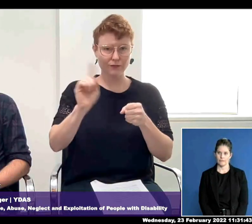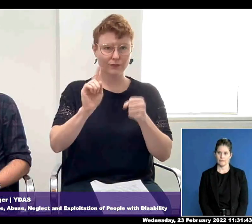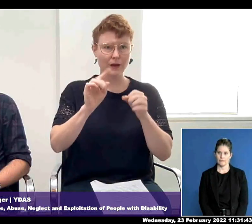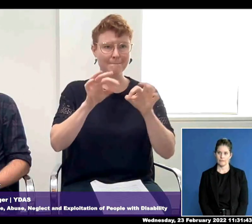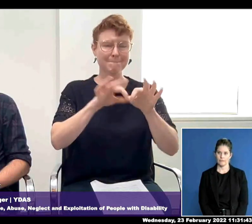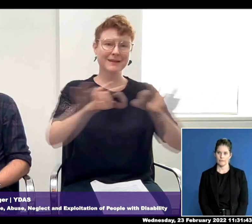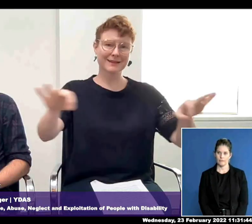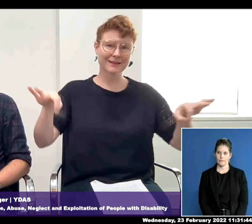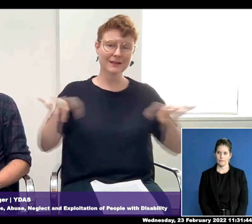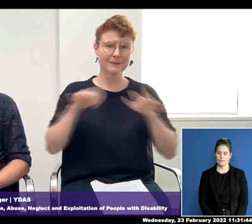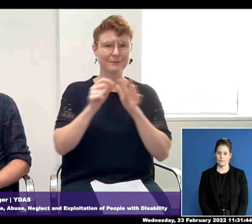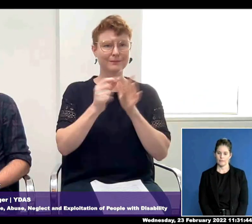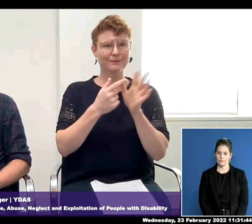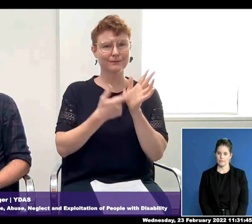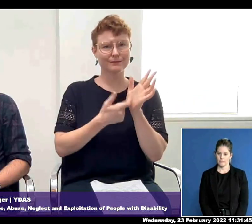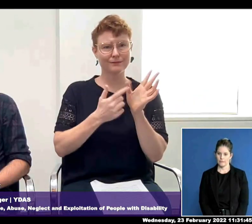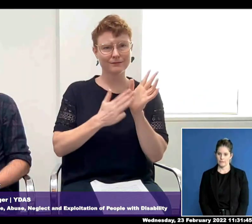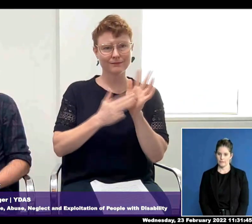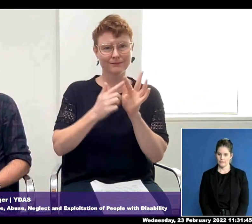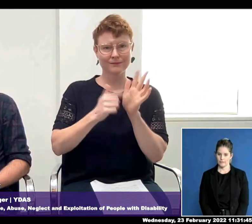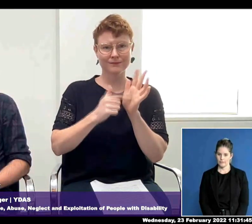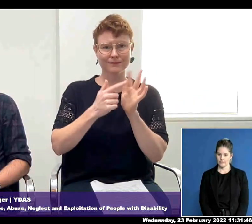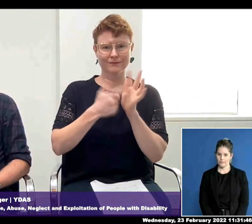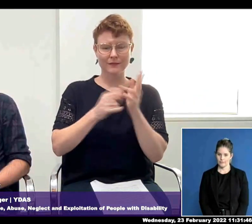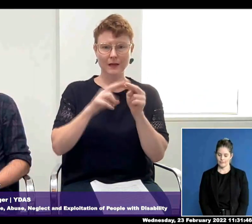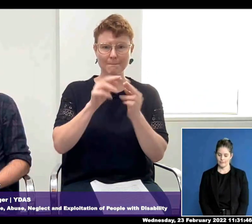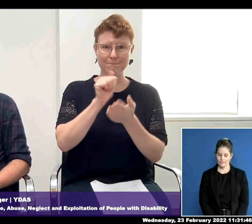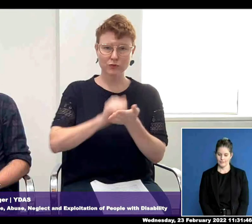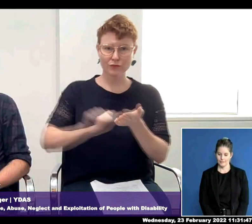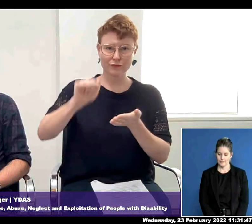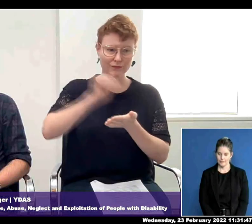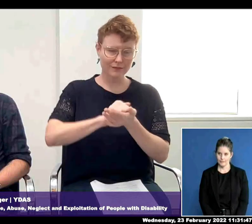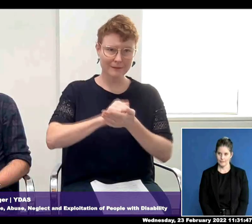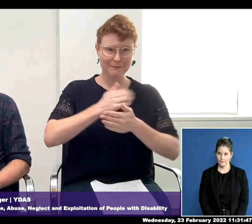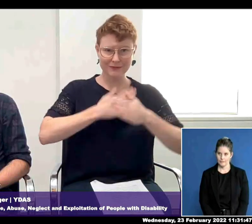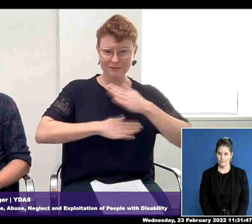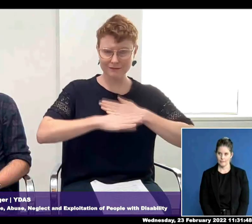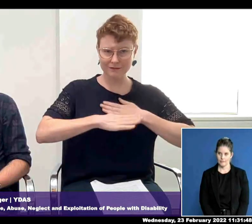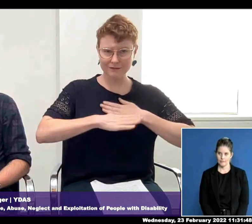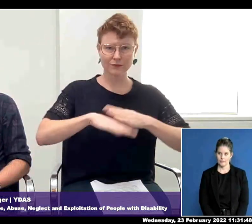the workspace, sometimes they don't know what the parameters of their workplace is,